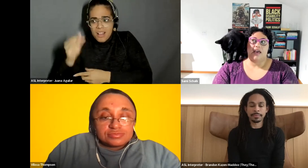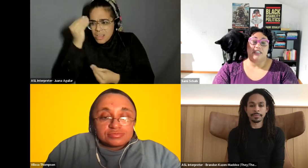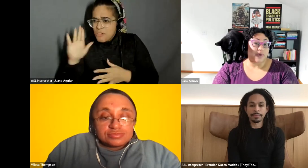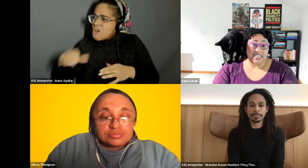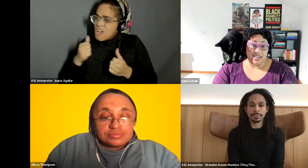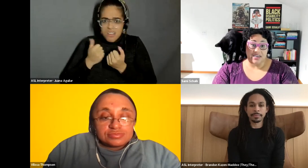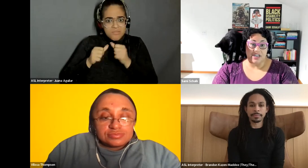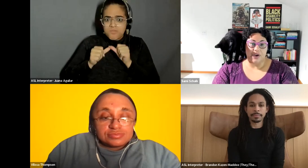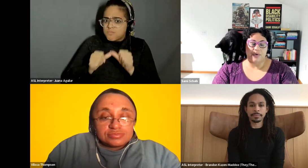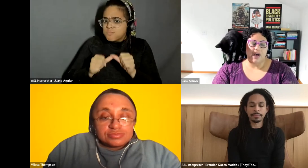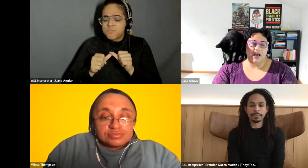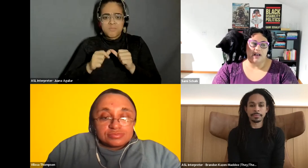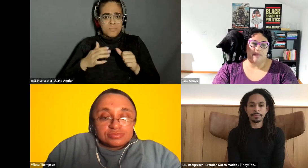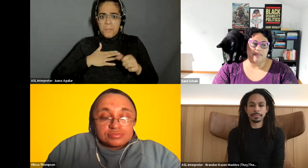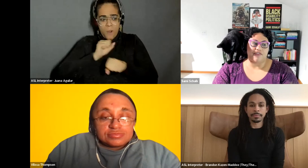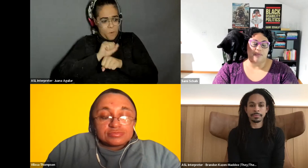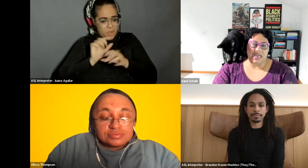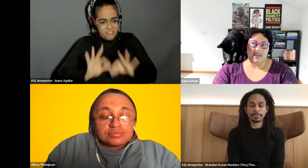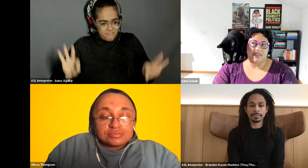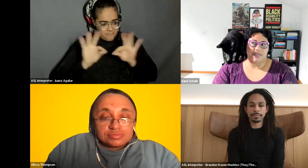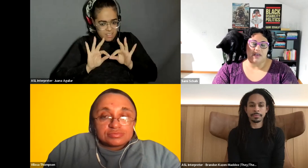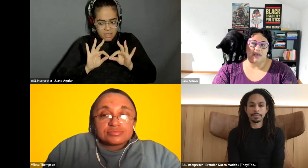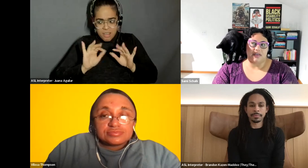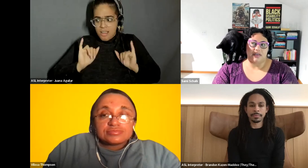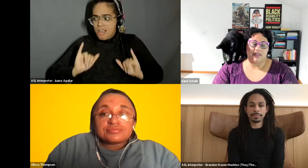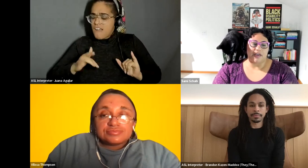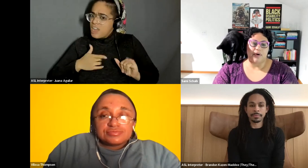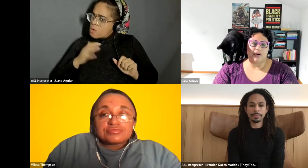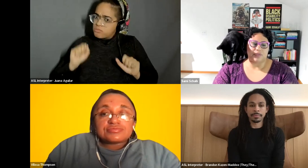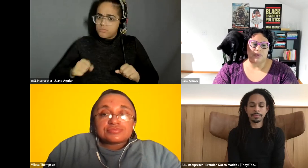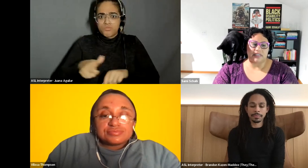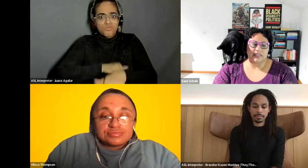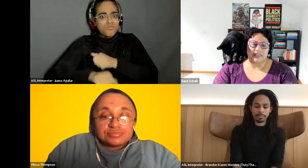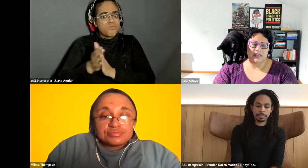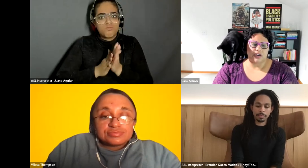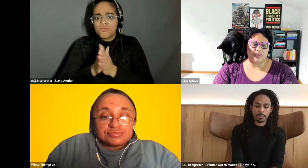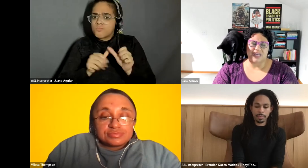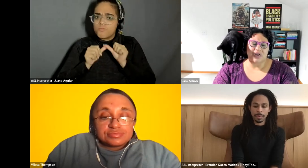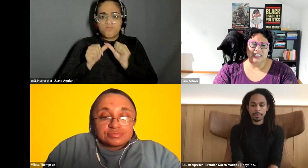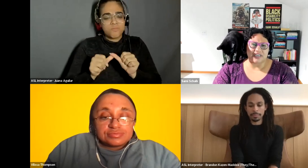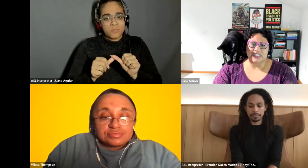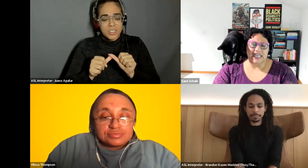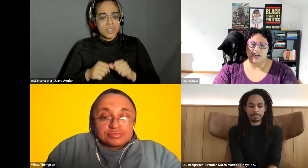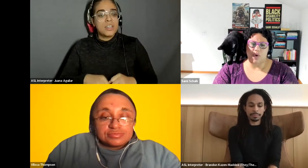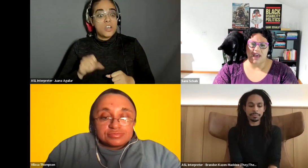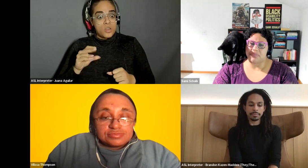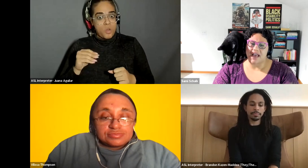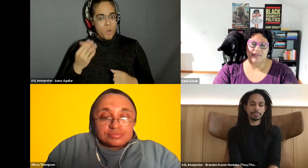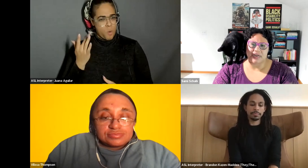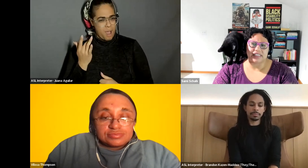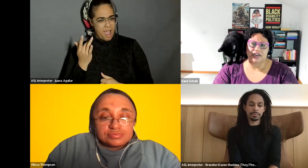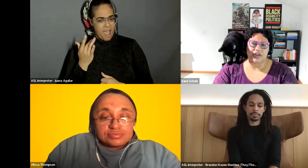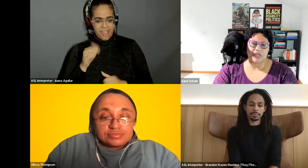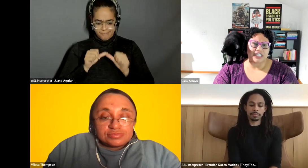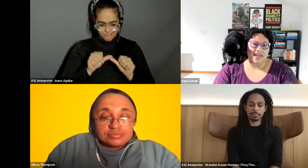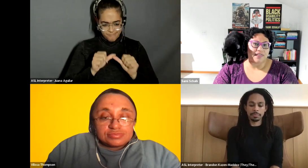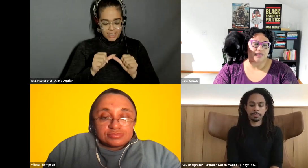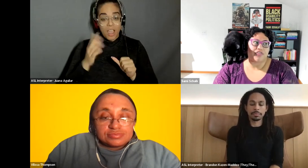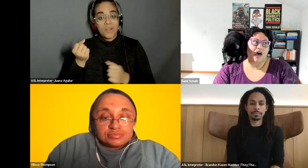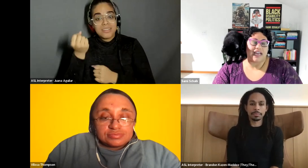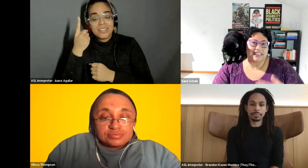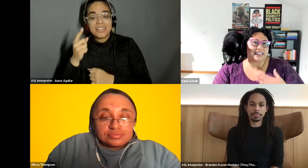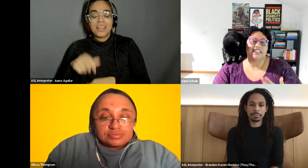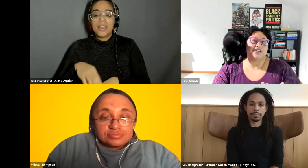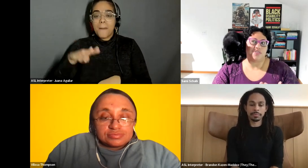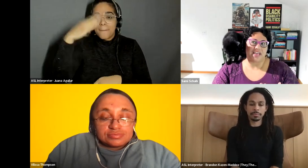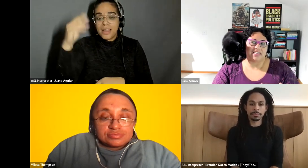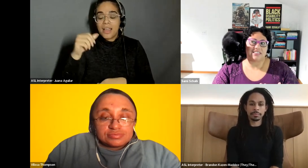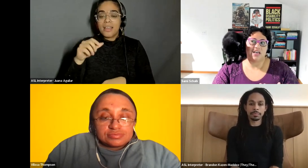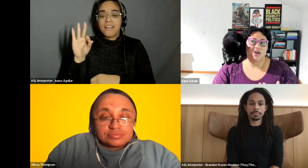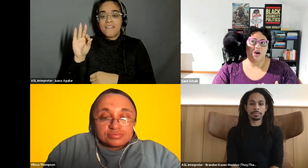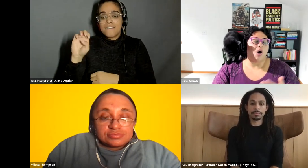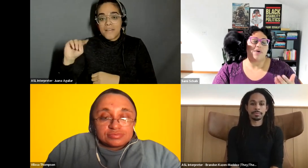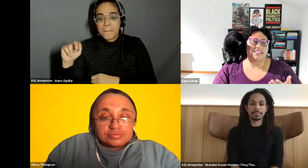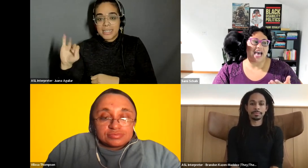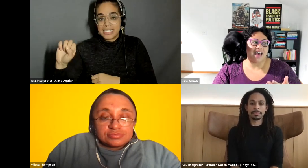Sami Schalk: And so I did you know for me the the impulse was really wanting to understand why black feminist theory, which I thought and continue, you think is always